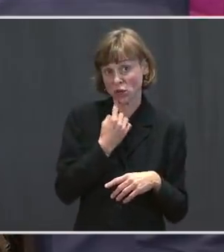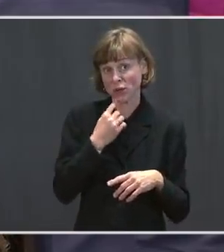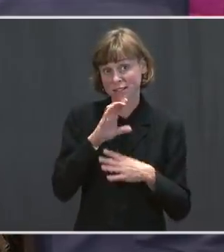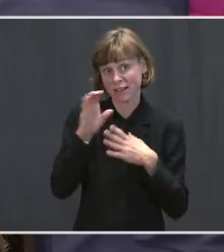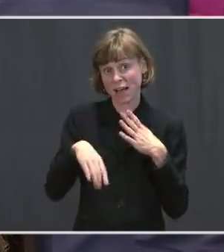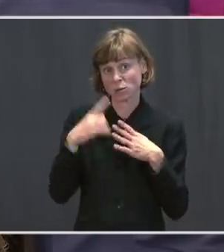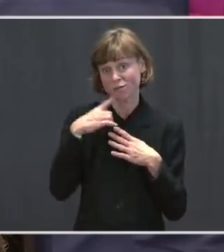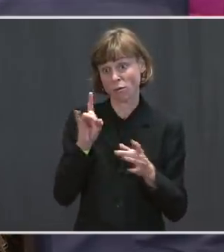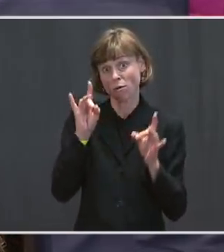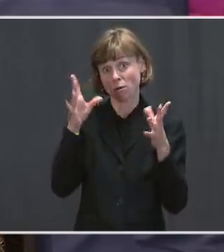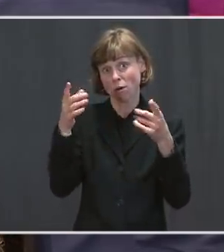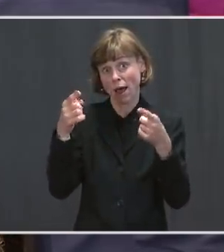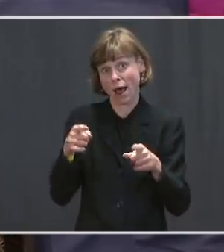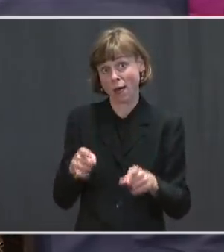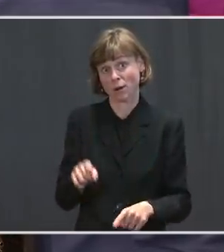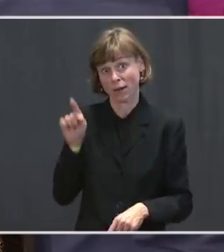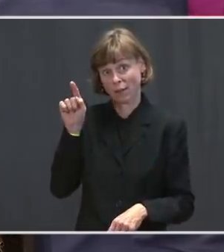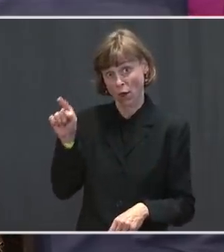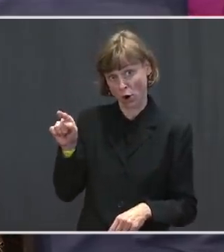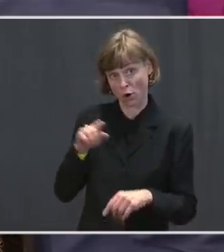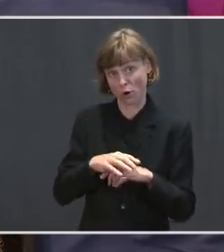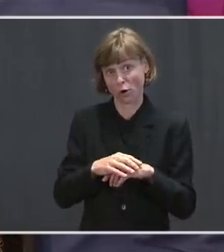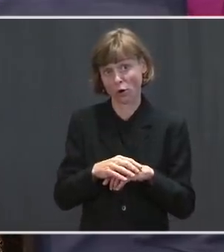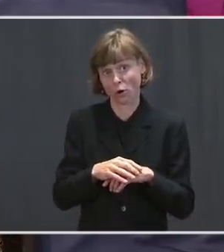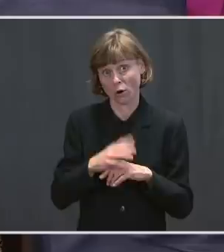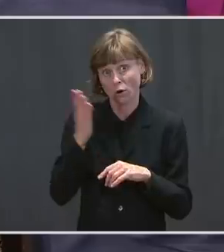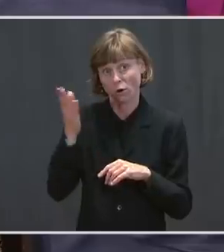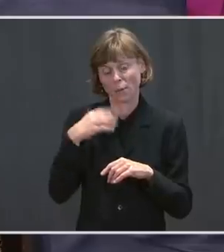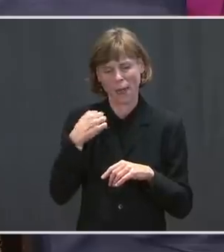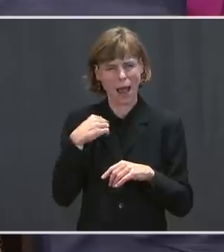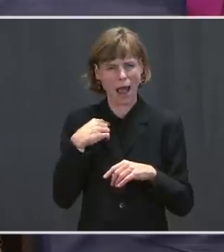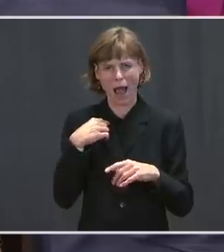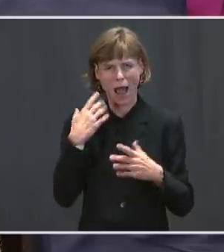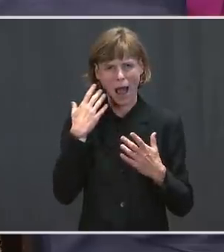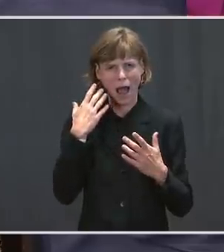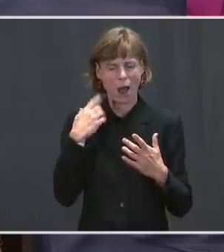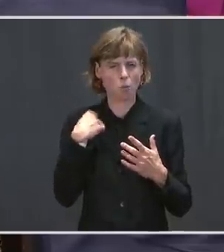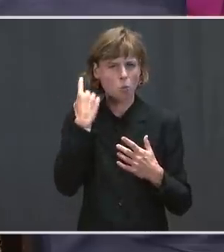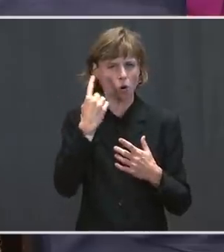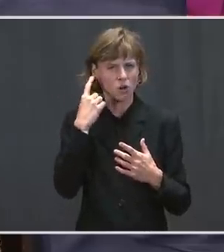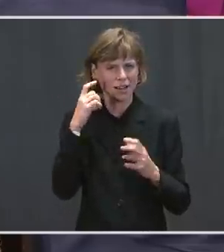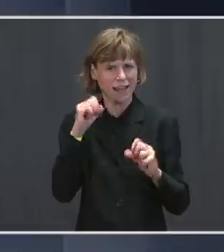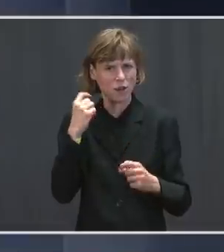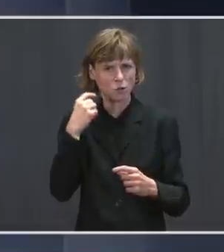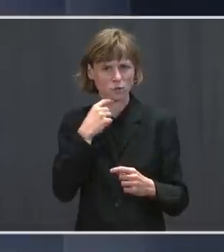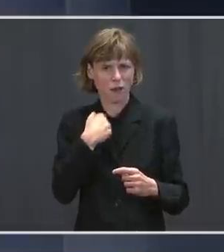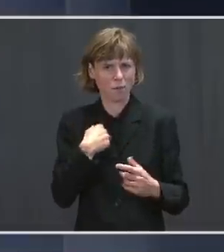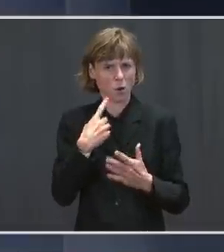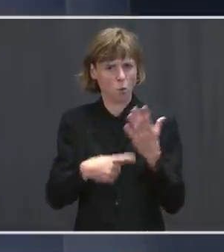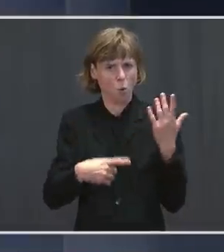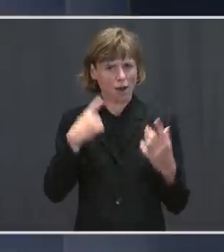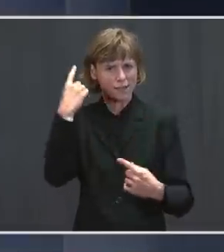And I wondered if you could say anything about what serious consequences are currently under consideration. Ms. Psaki: I don't think I can get ahead